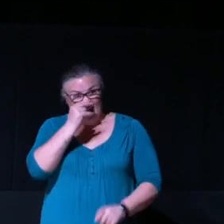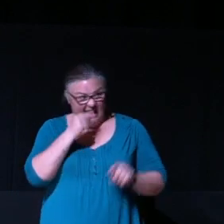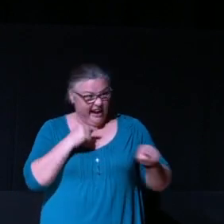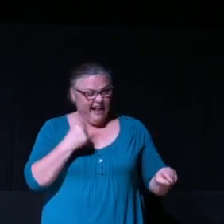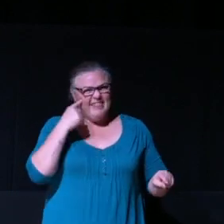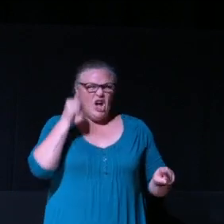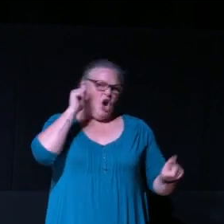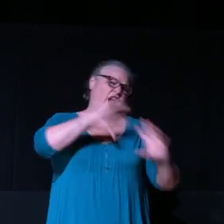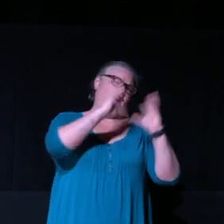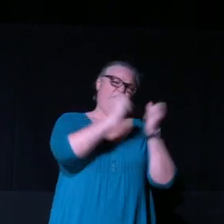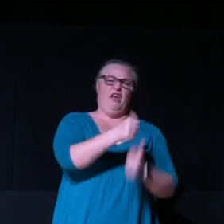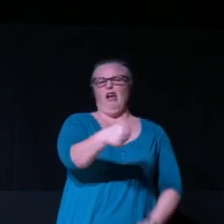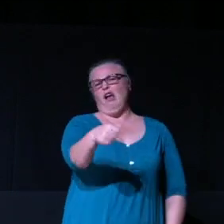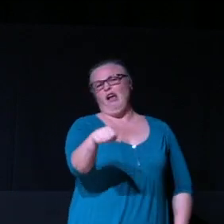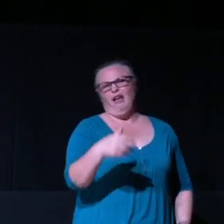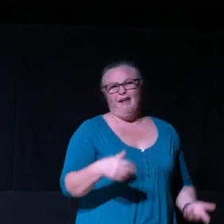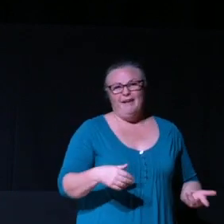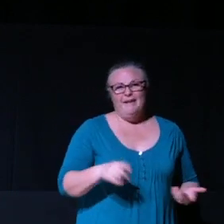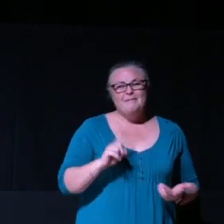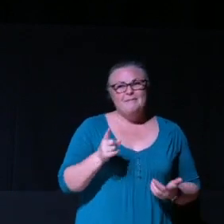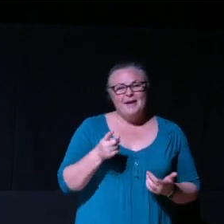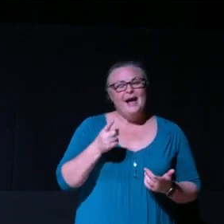had enough like changes and loops and like people coming and going through